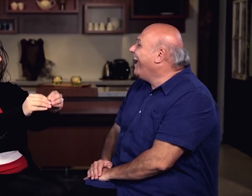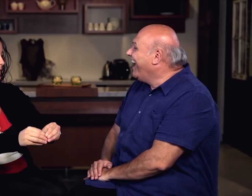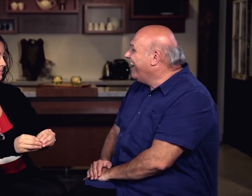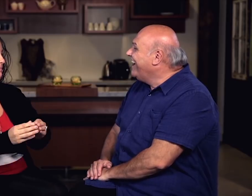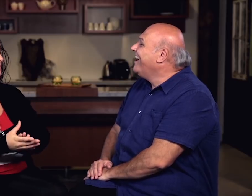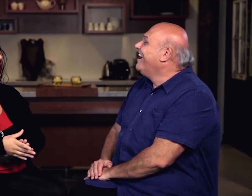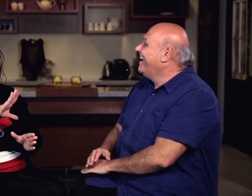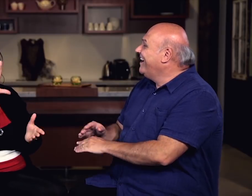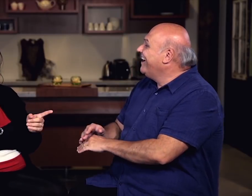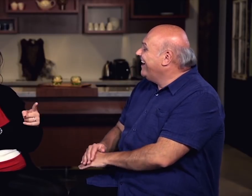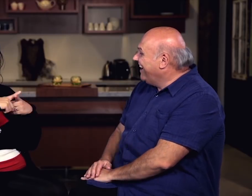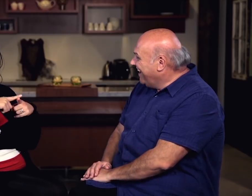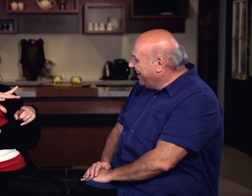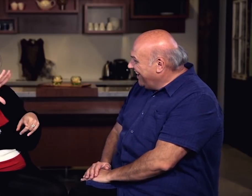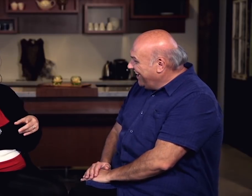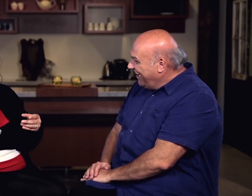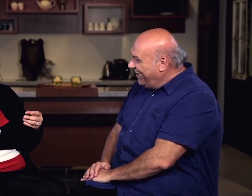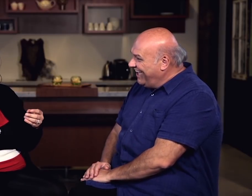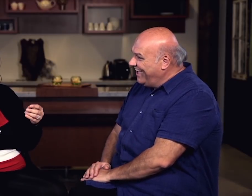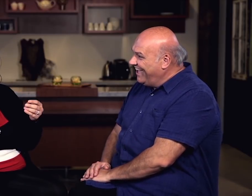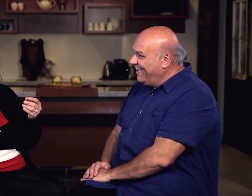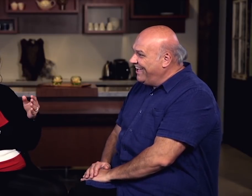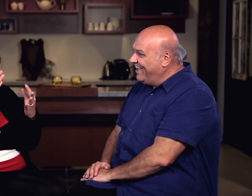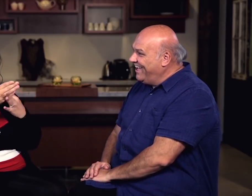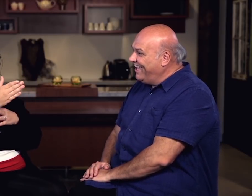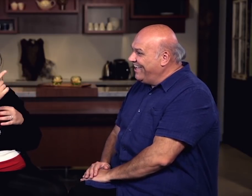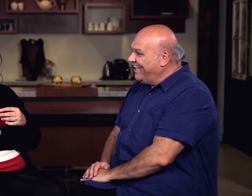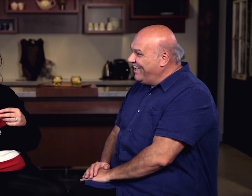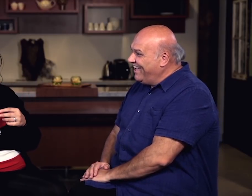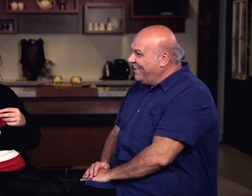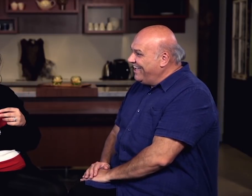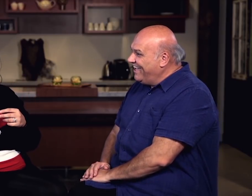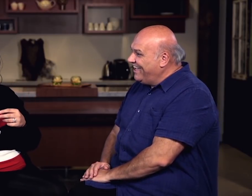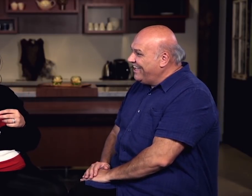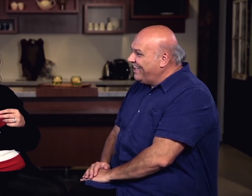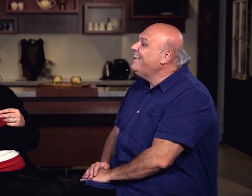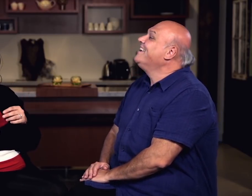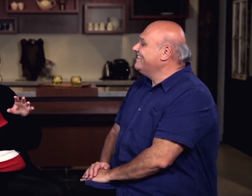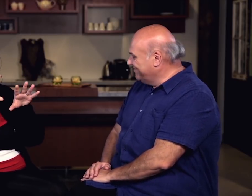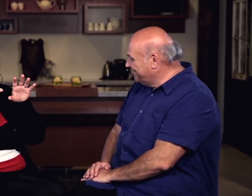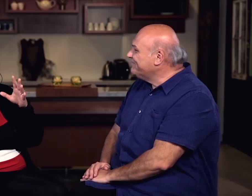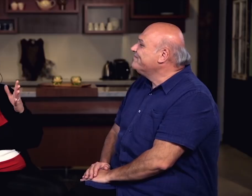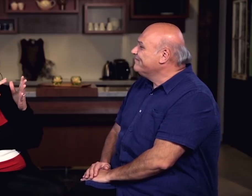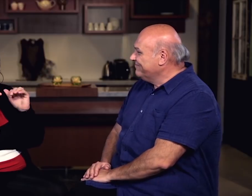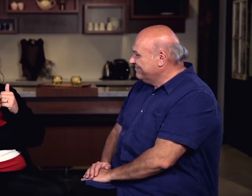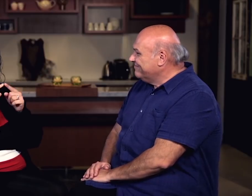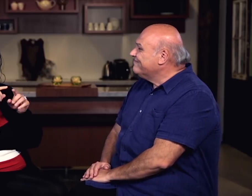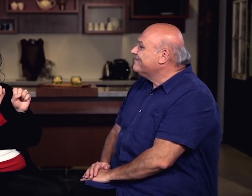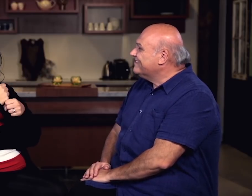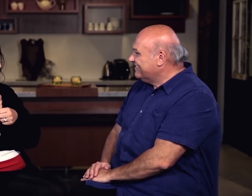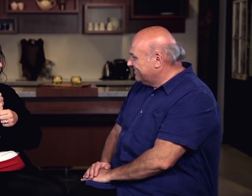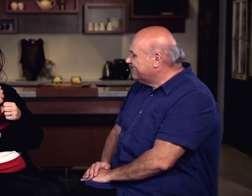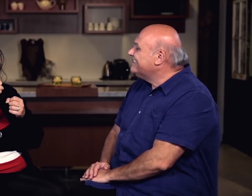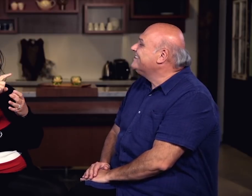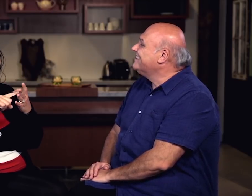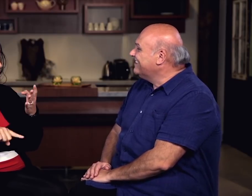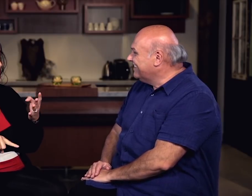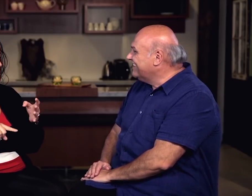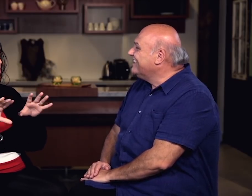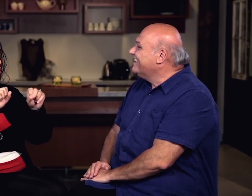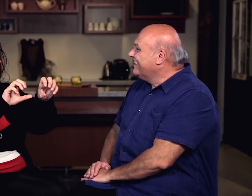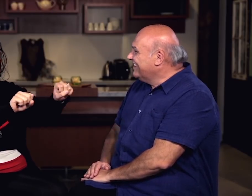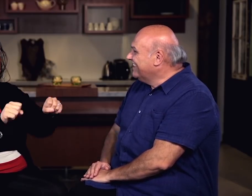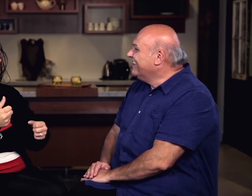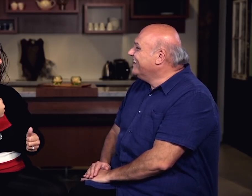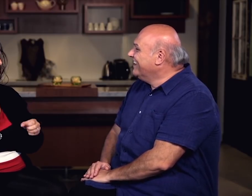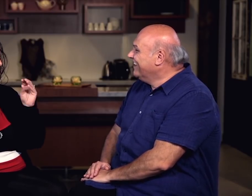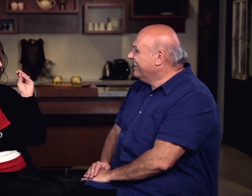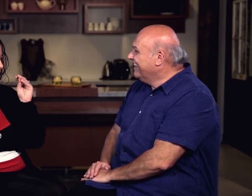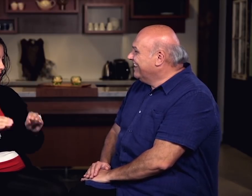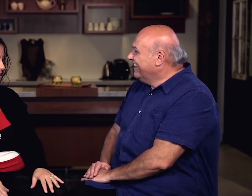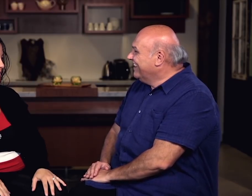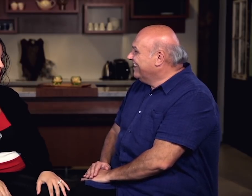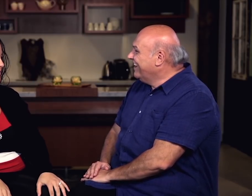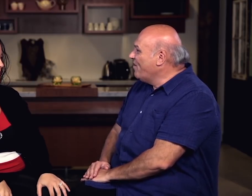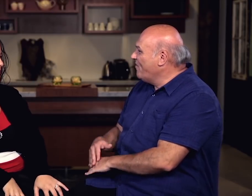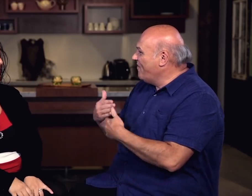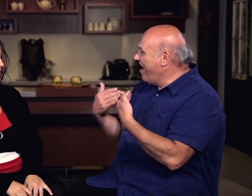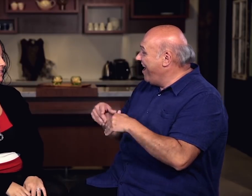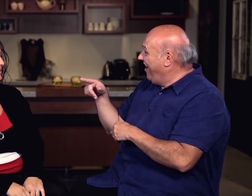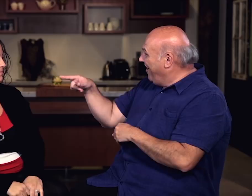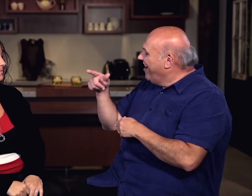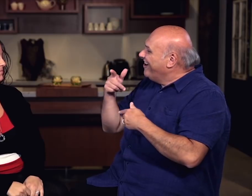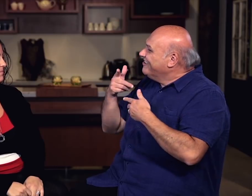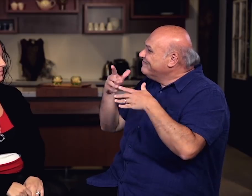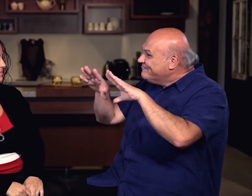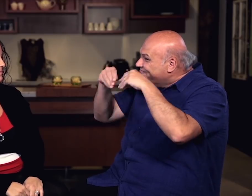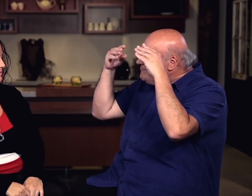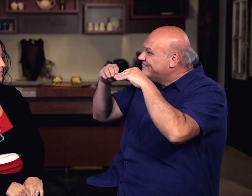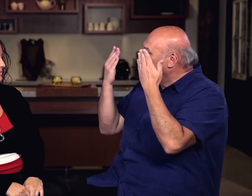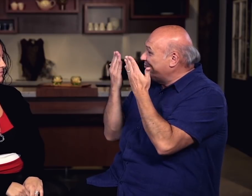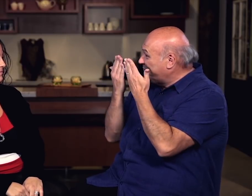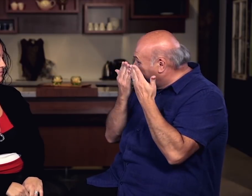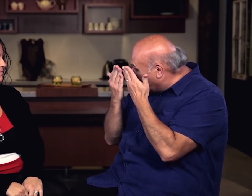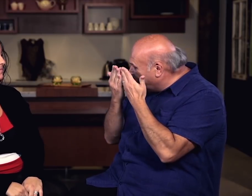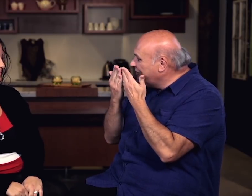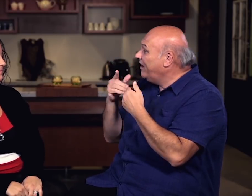in love and chose to learn even more. I also watched videos on YouTube on how to bake, I taught myself. So you learned